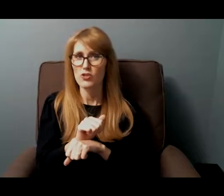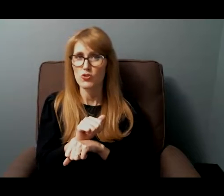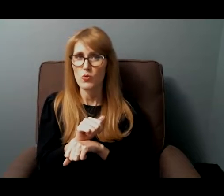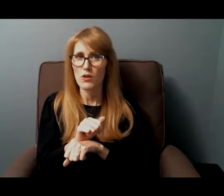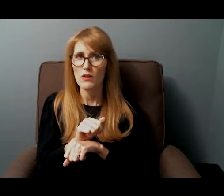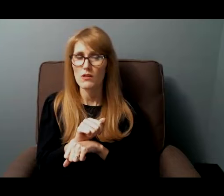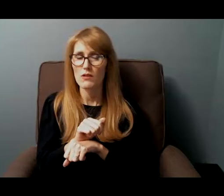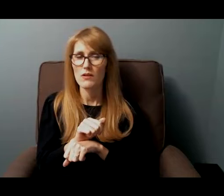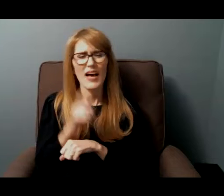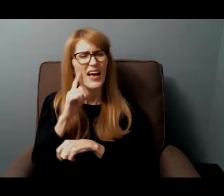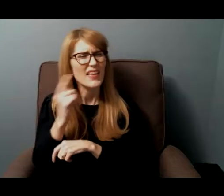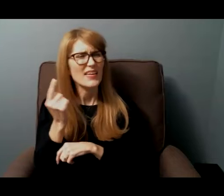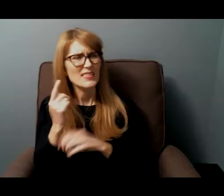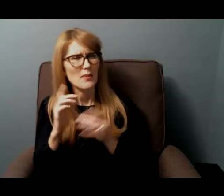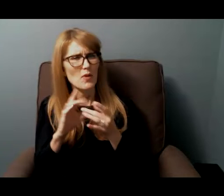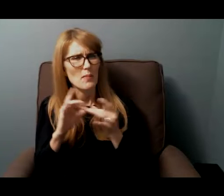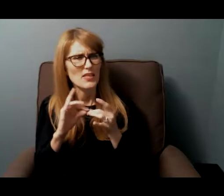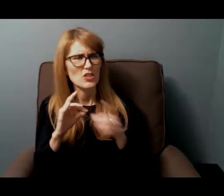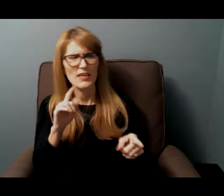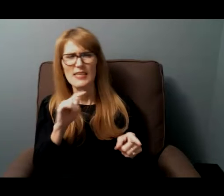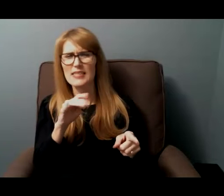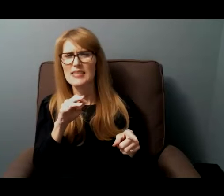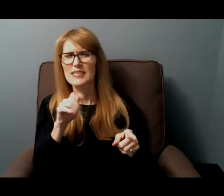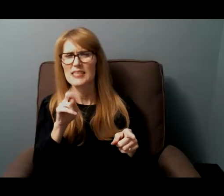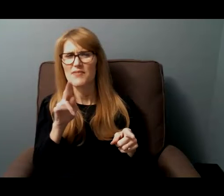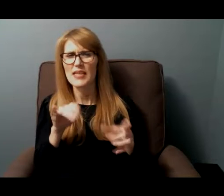somebody mentioned, maybe Tiffany mentioned she's been in business for a while and is just